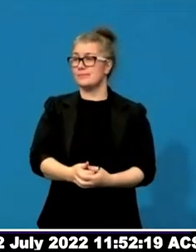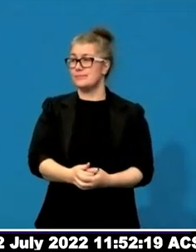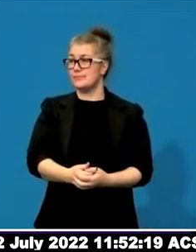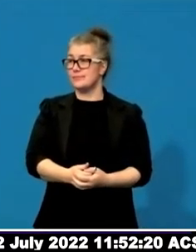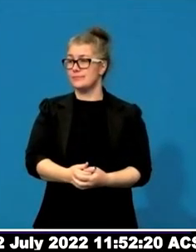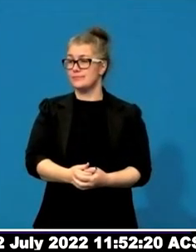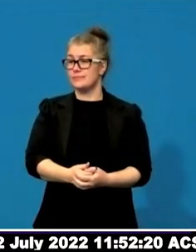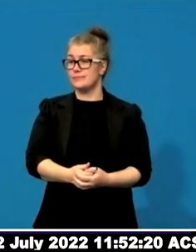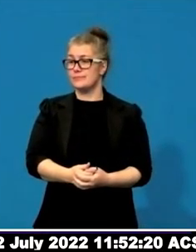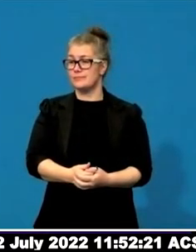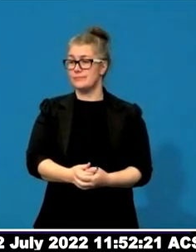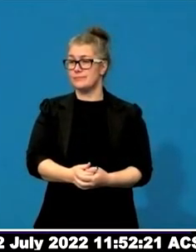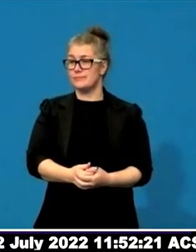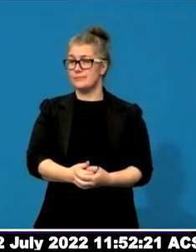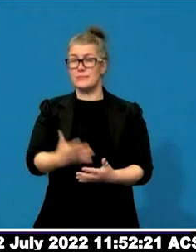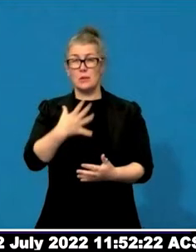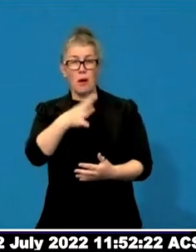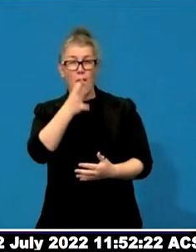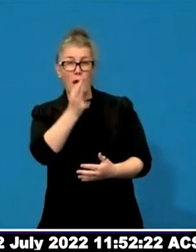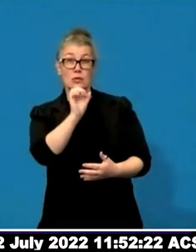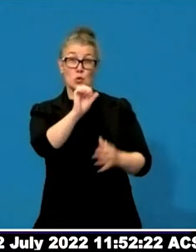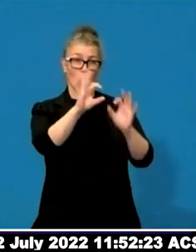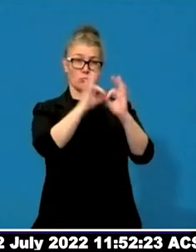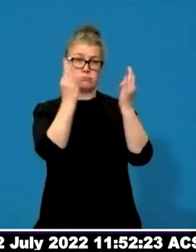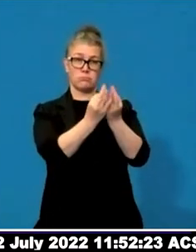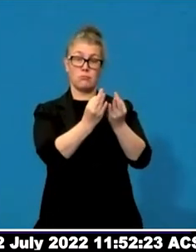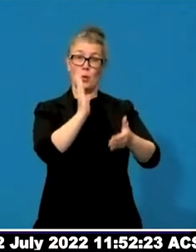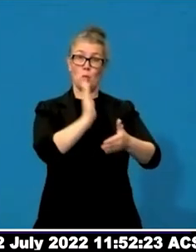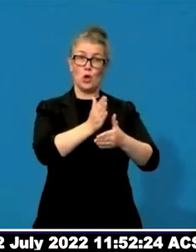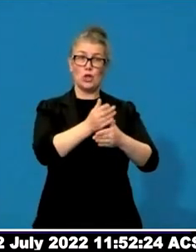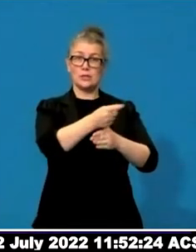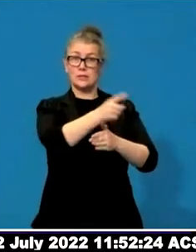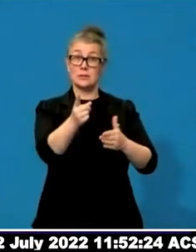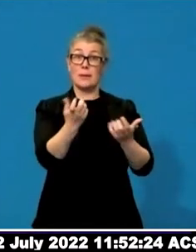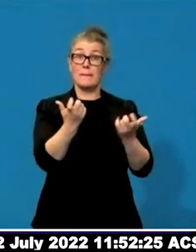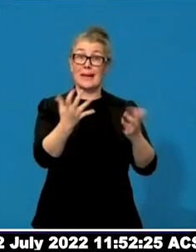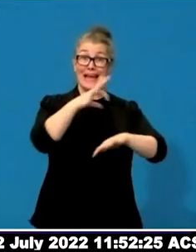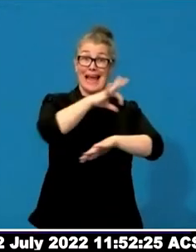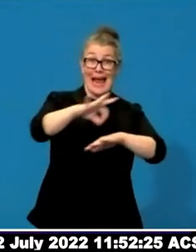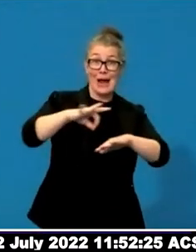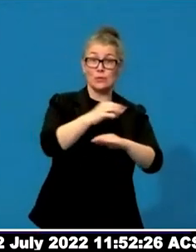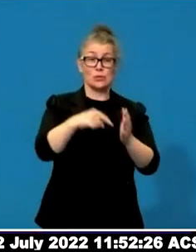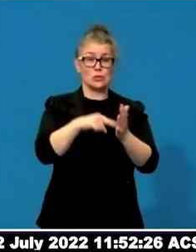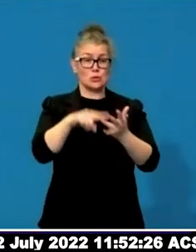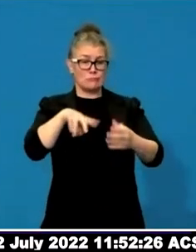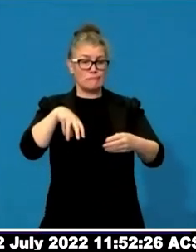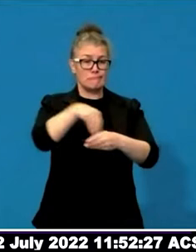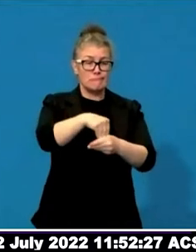of your office's resources to seek reviews or to make appeals in this process?